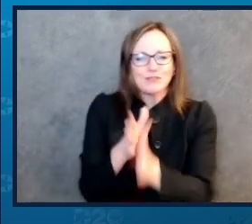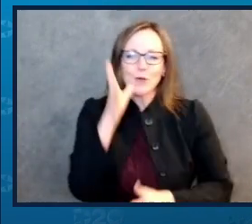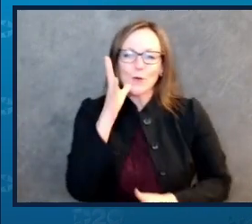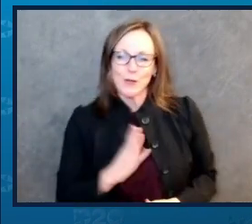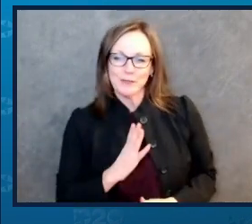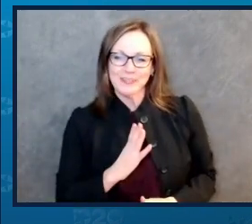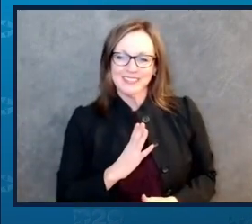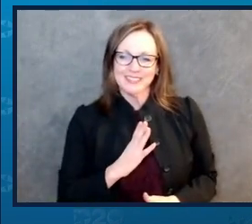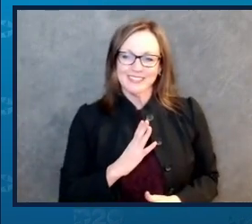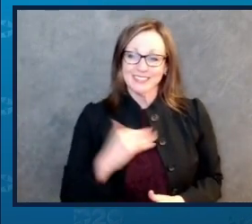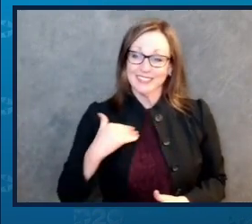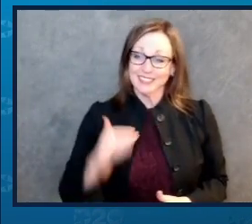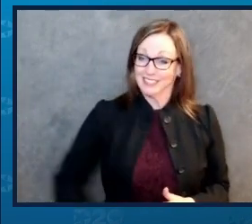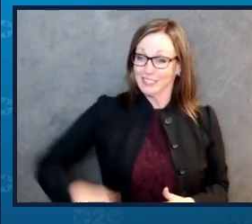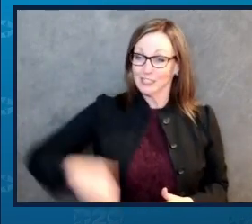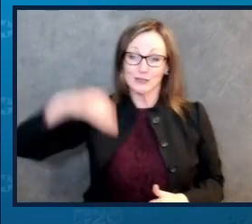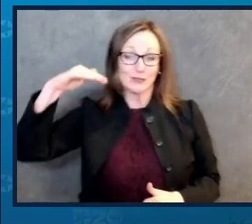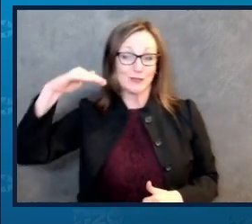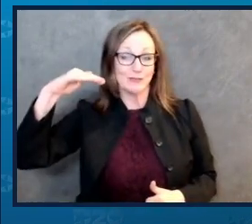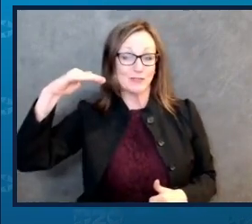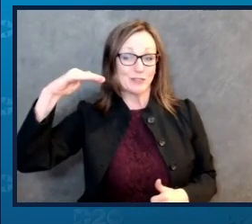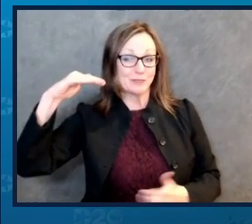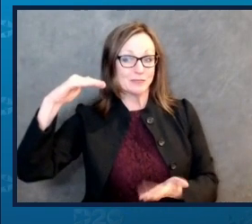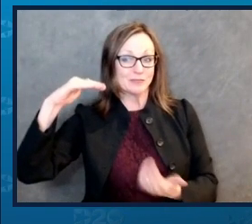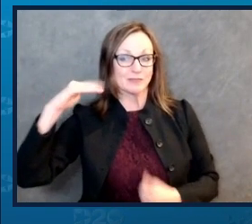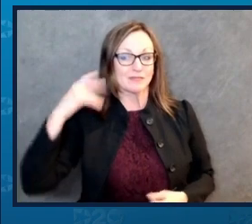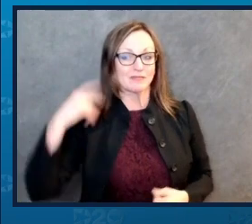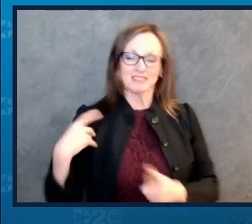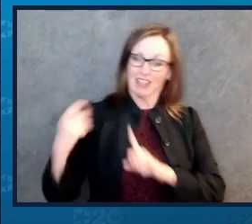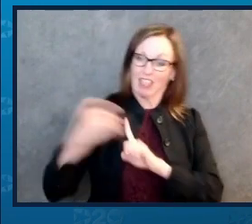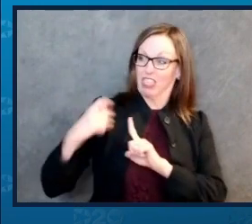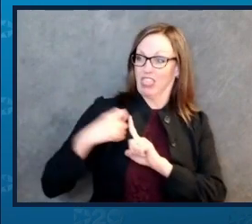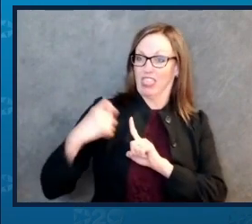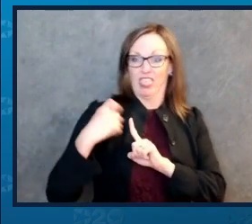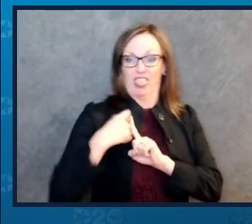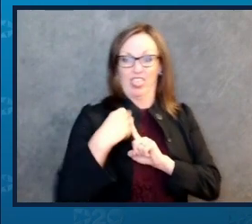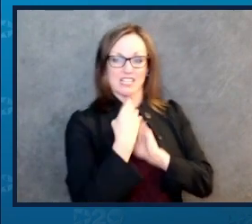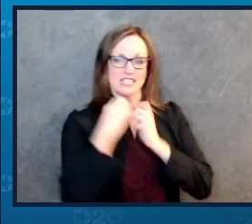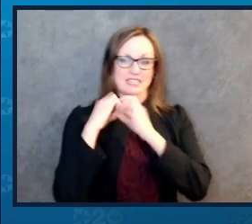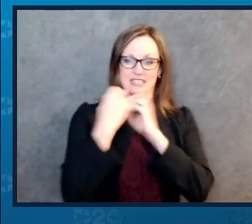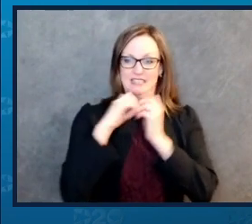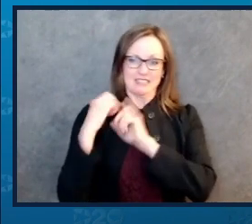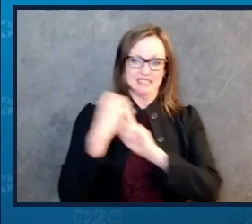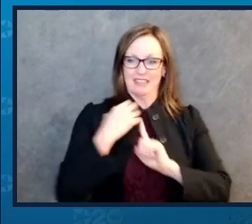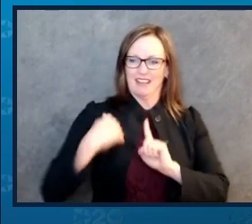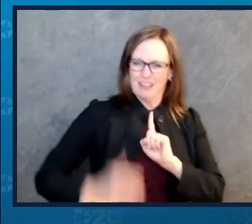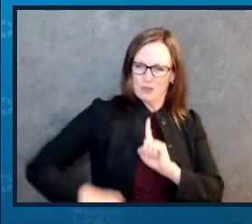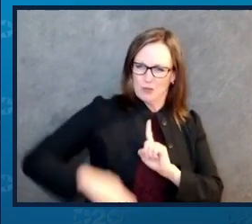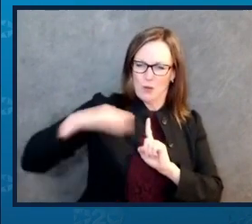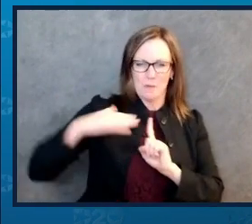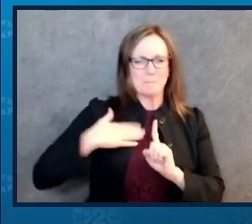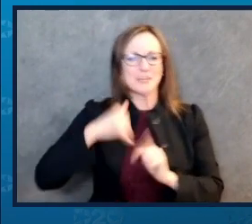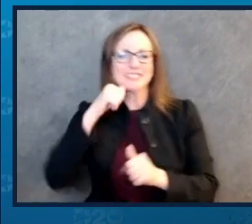GROWING UP, HEAVEN HELP THE POOR KID WHO PICKED ON ME BECAUSE MY BIG SISTER WOULD BE THERE IN A